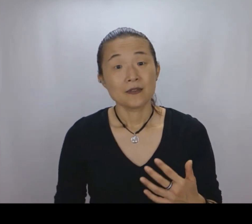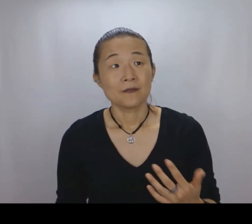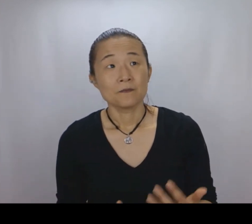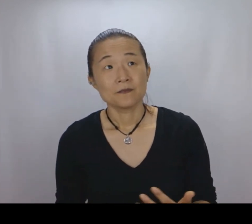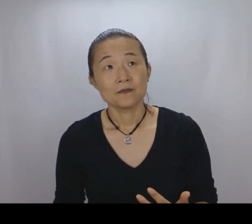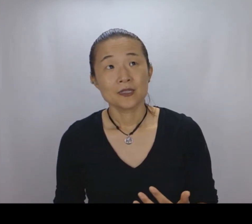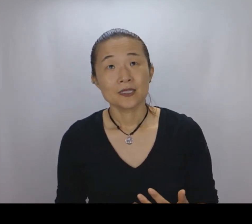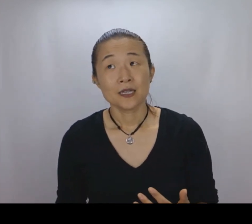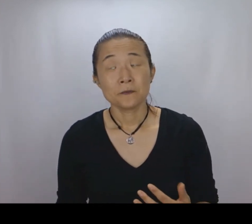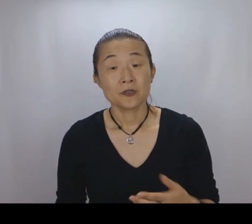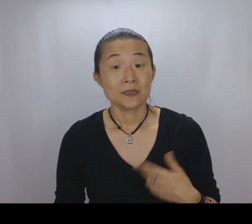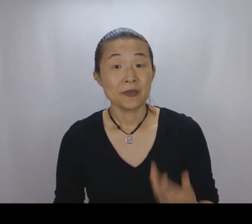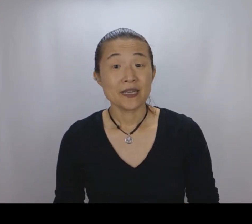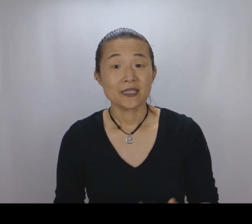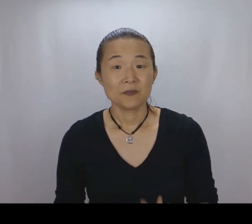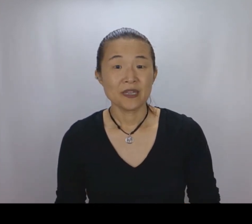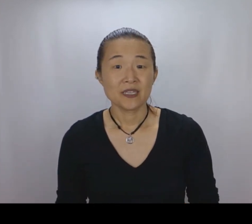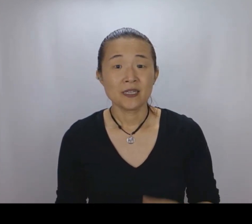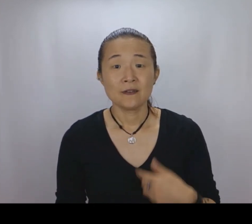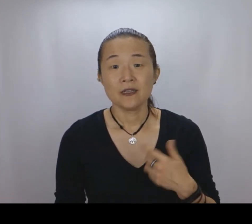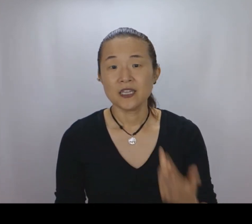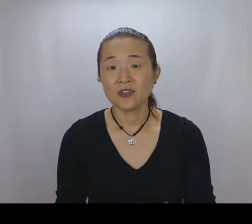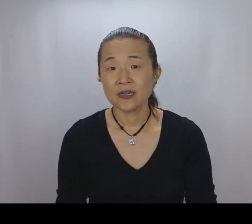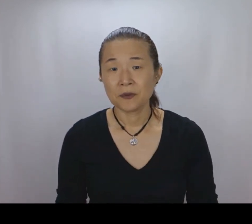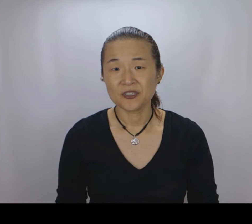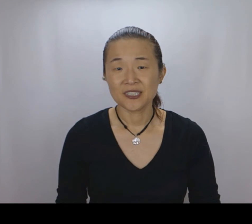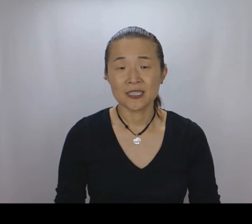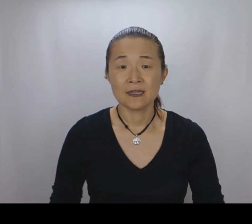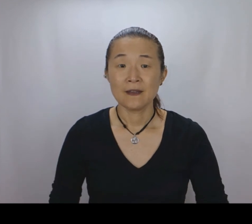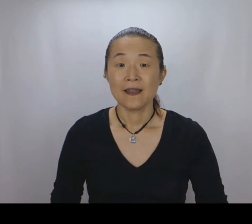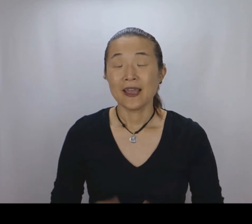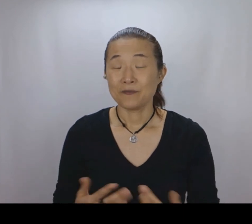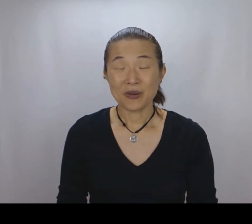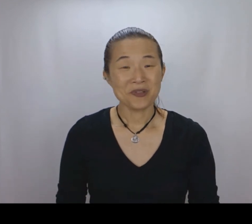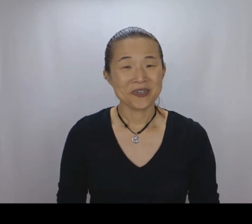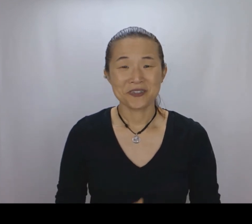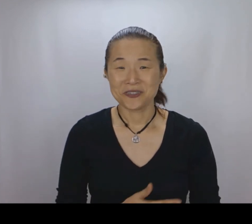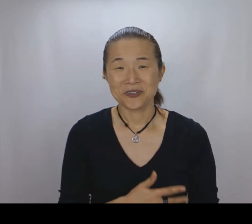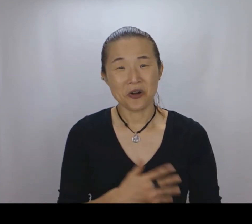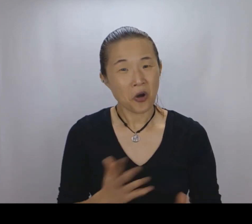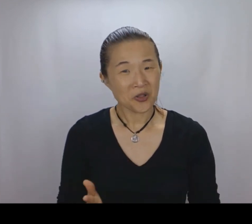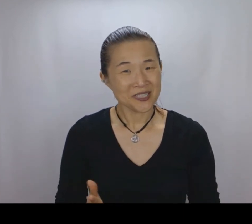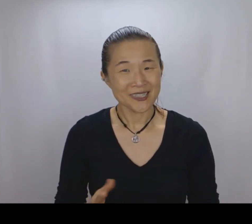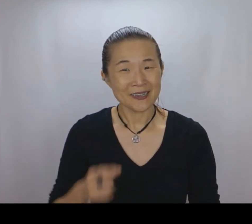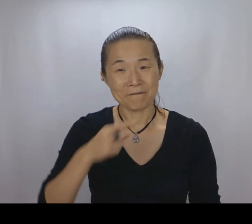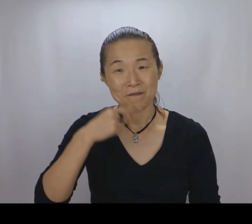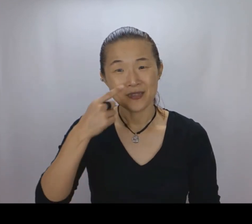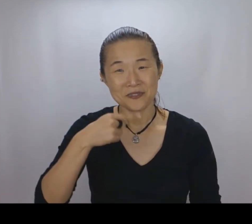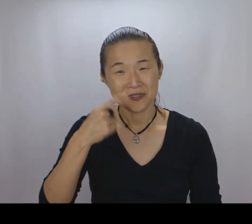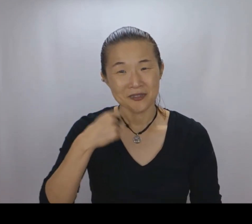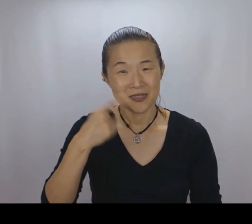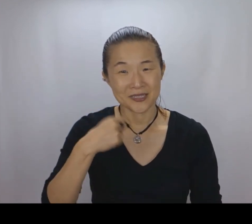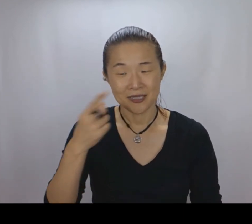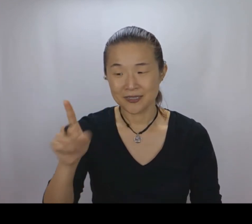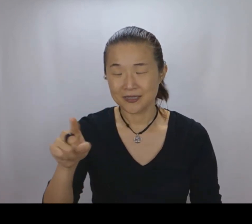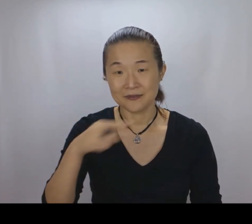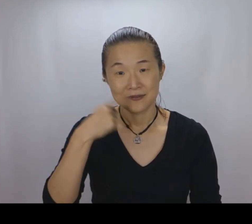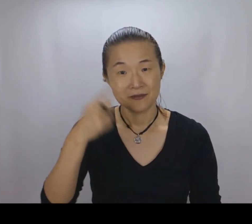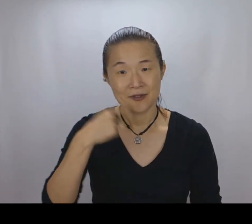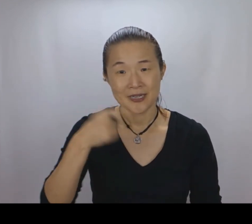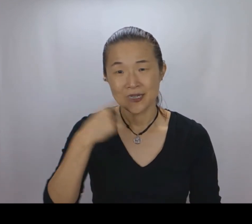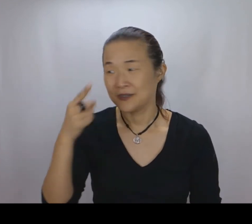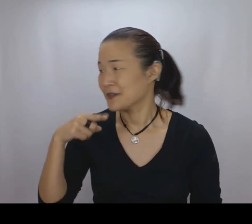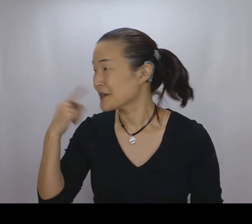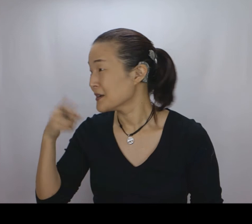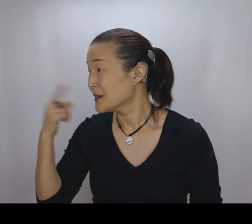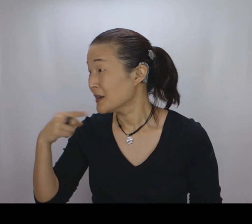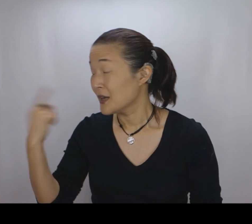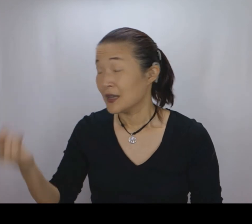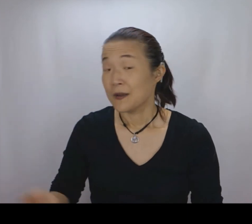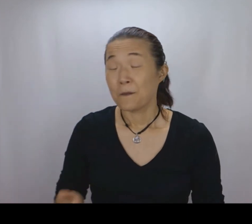The the sign for speak, speaking, hearing person, and public, they're all the same. It's this right here.